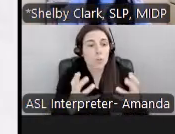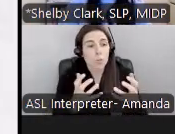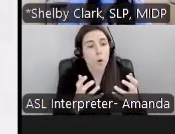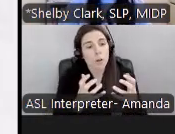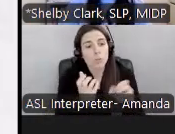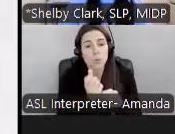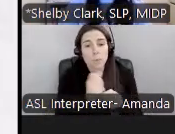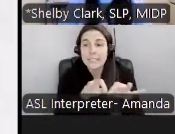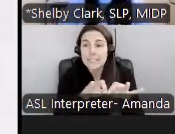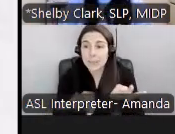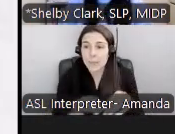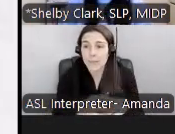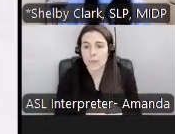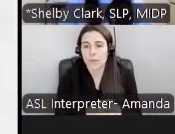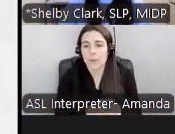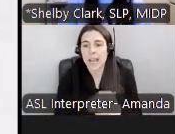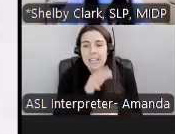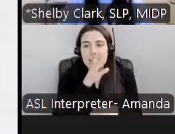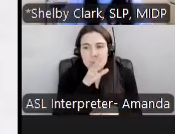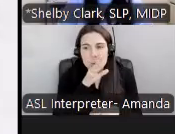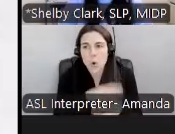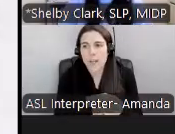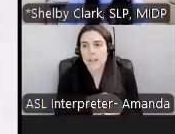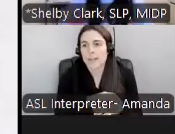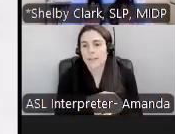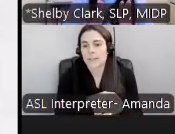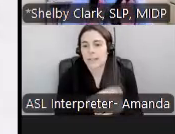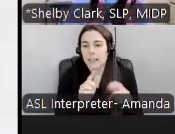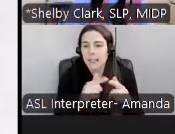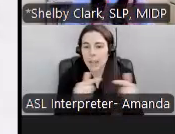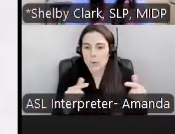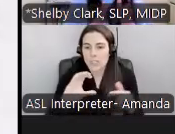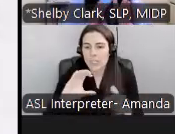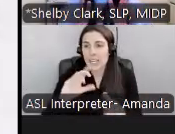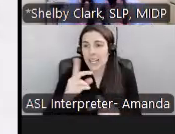language, like cluster reduction, whether it's Poon per